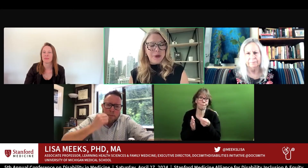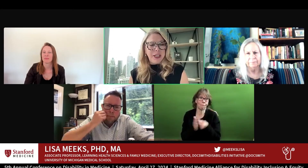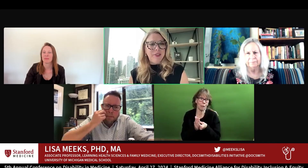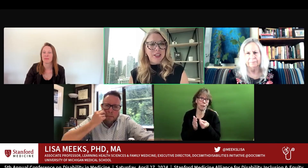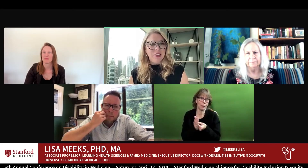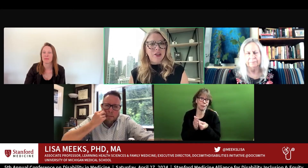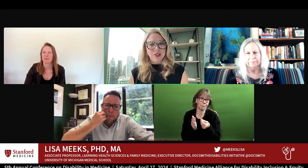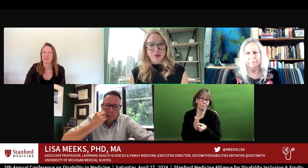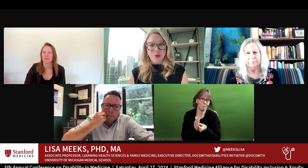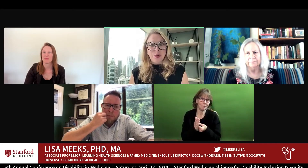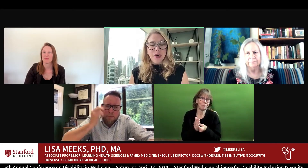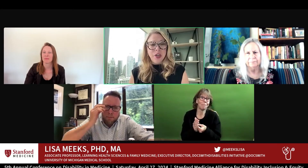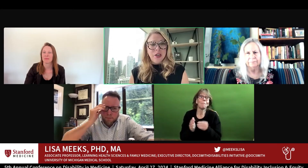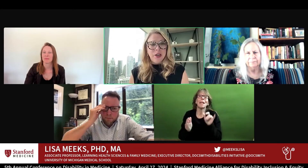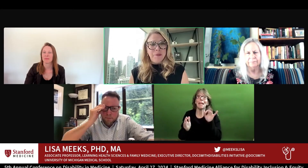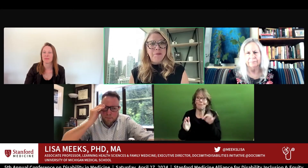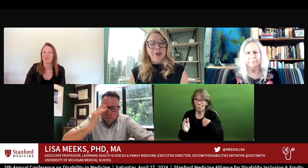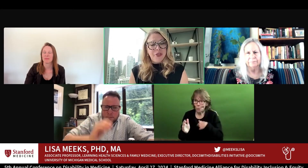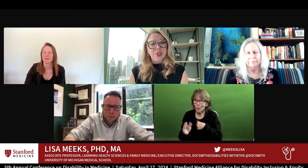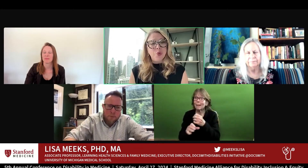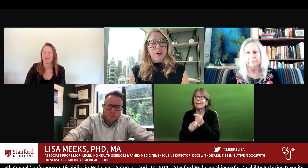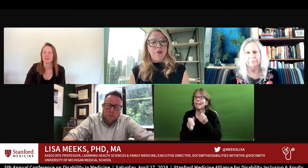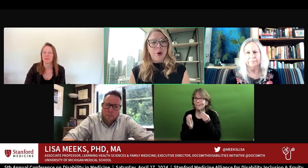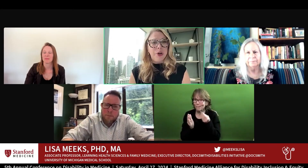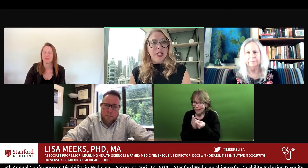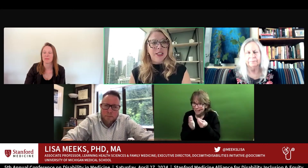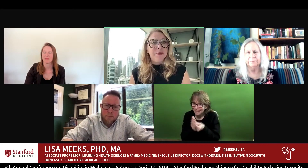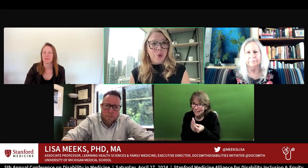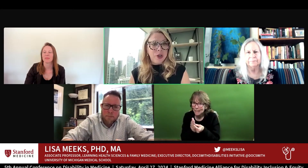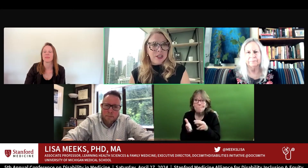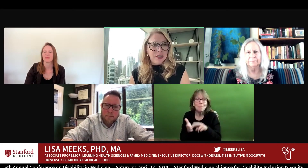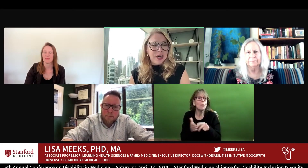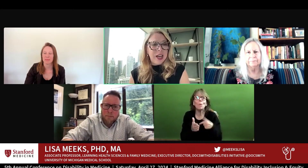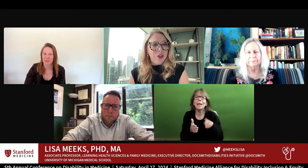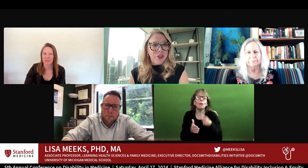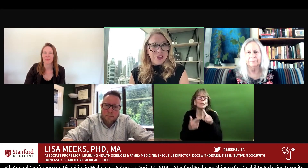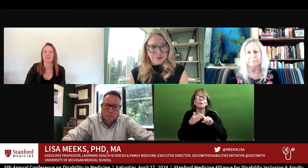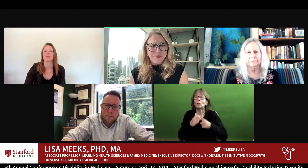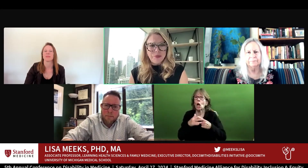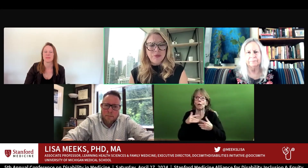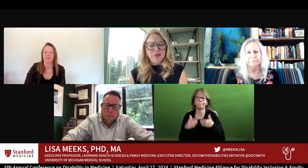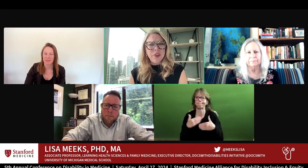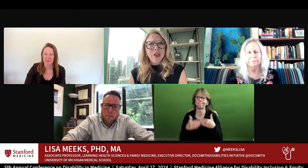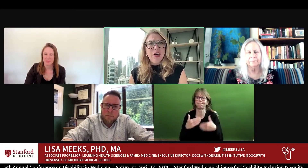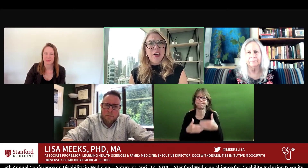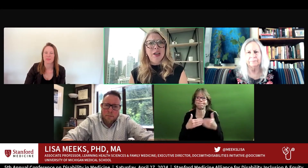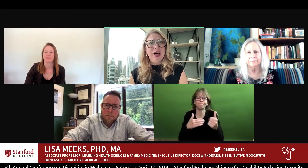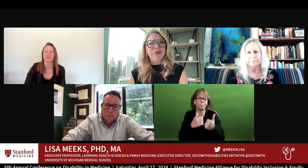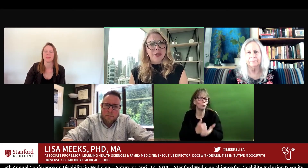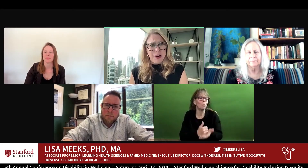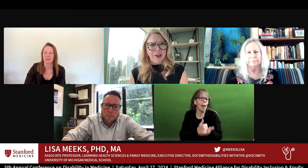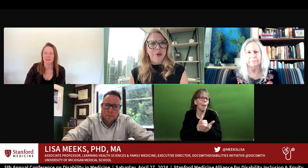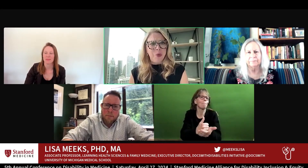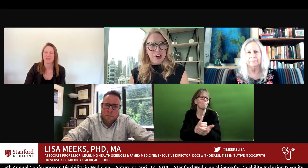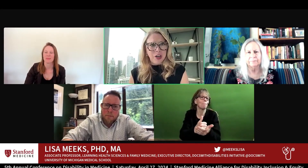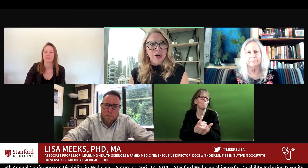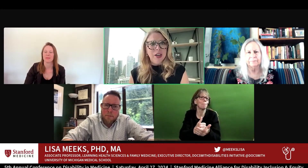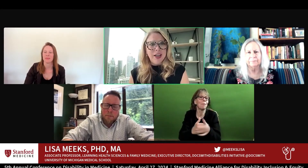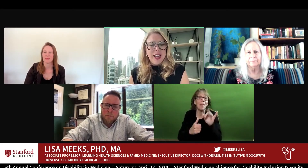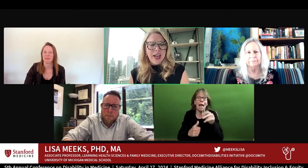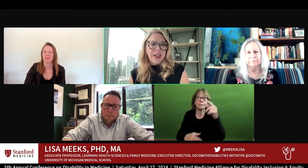many of us to also put this work forward as an important health disparity work.